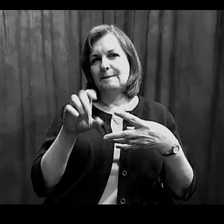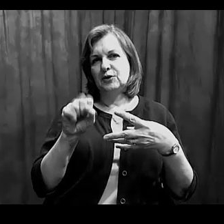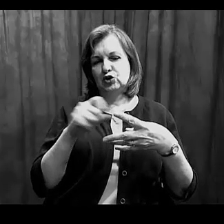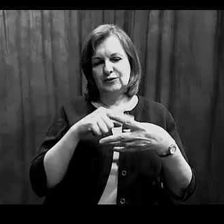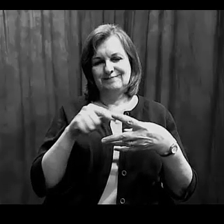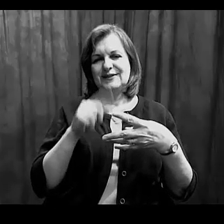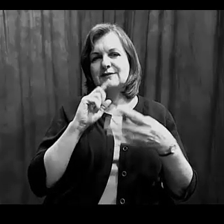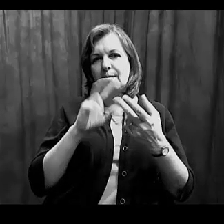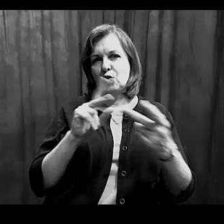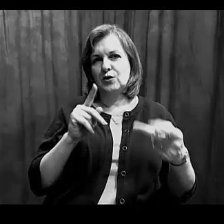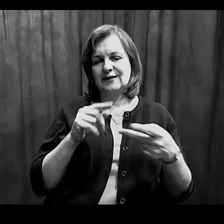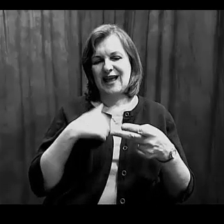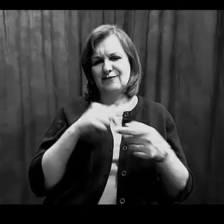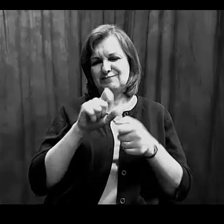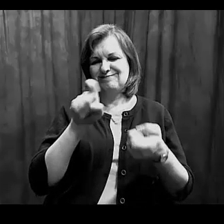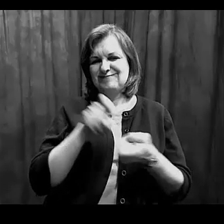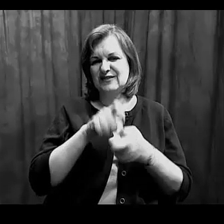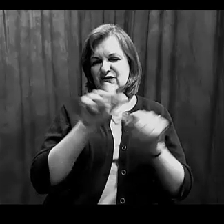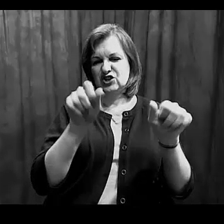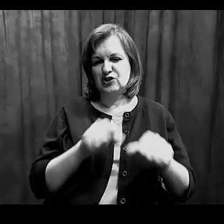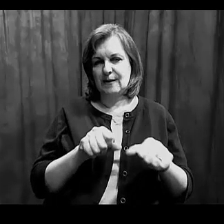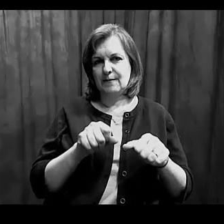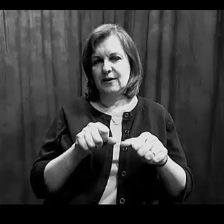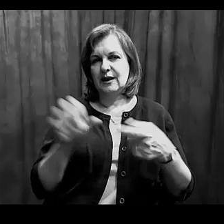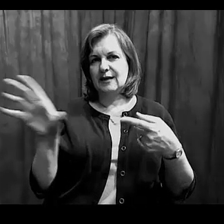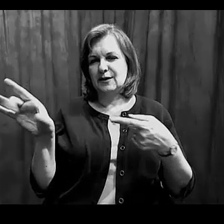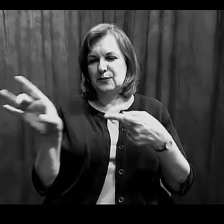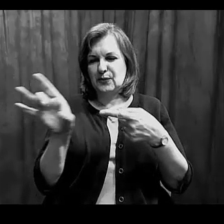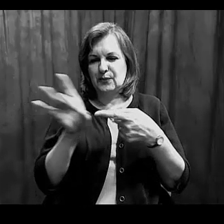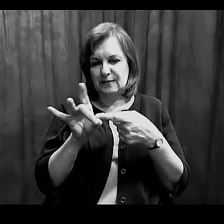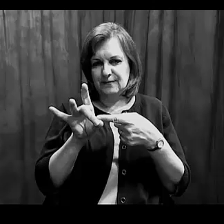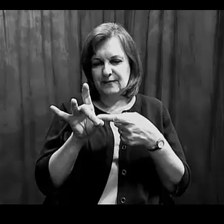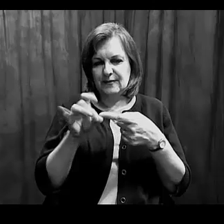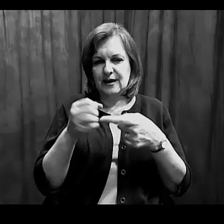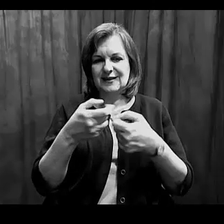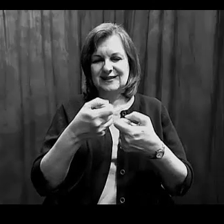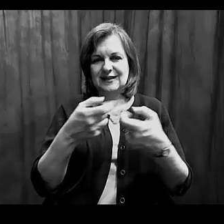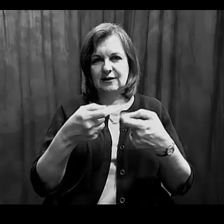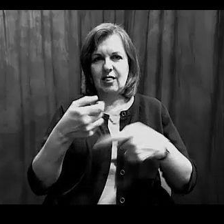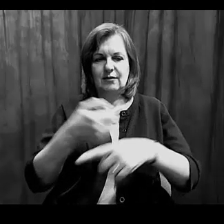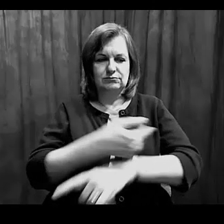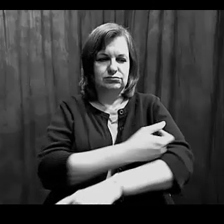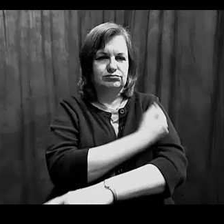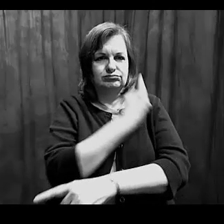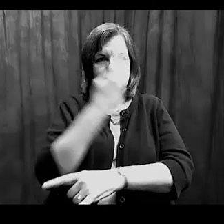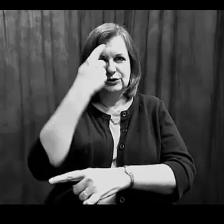these receptors are actually proteins -- like we're just talking about and it's gonna send a signal to your brain